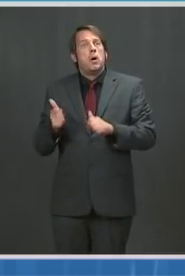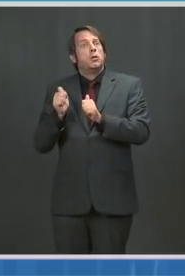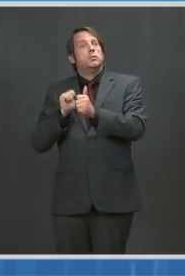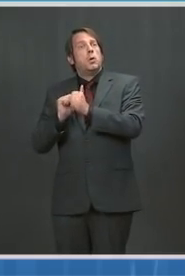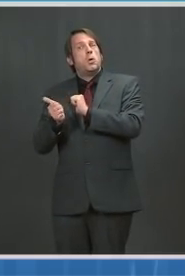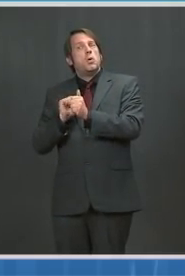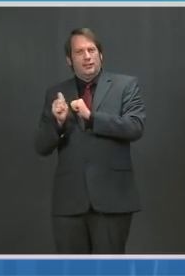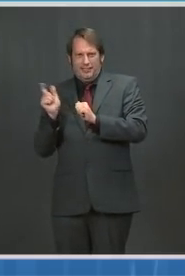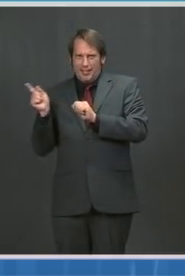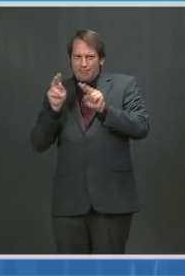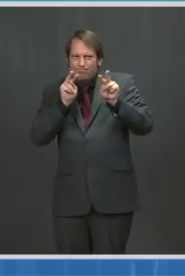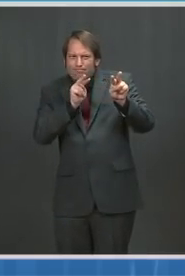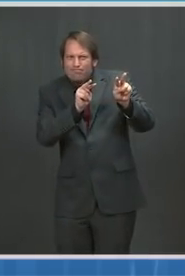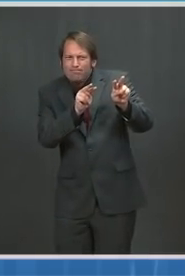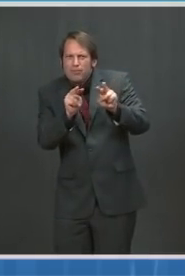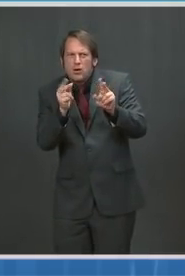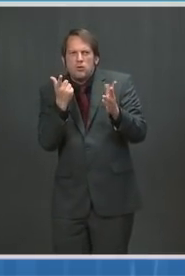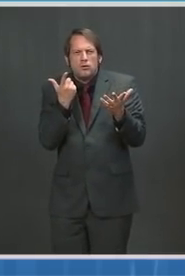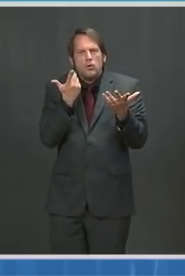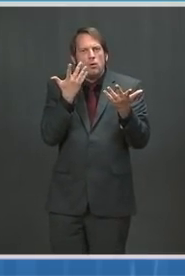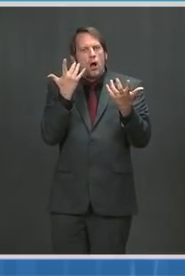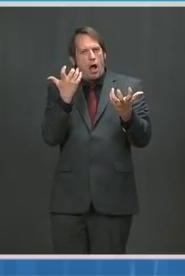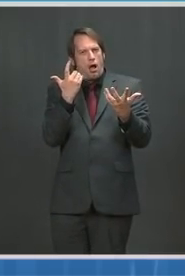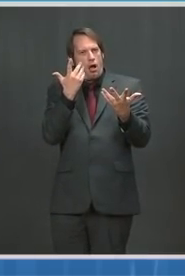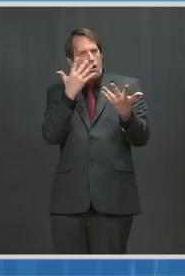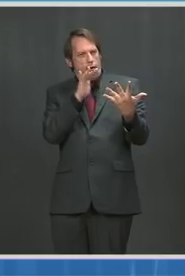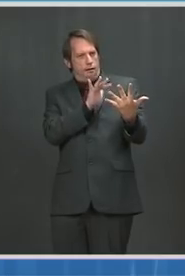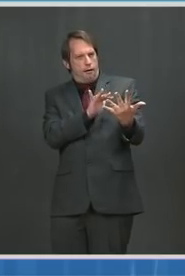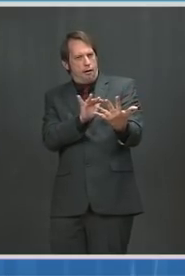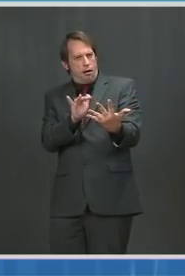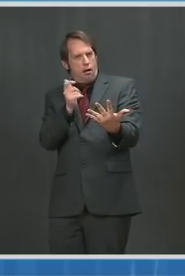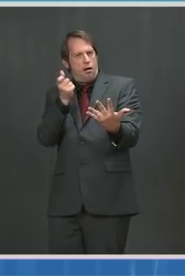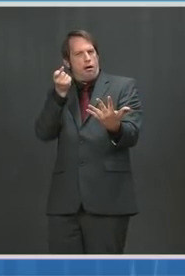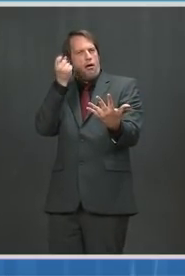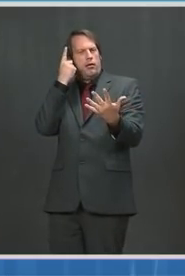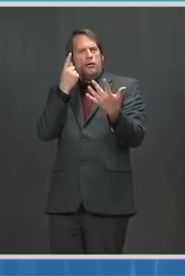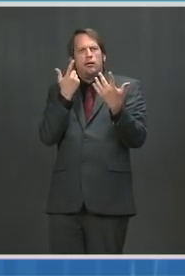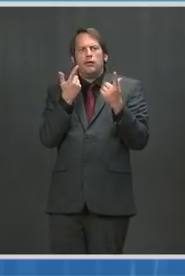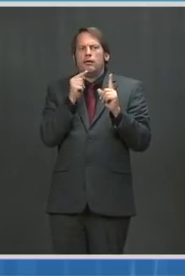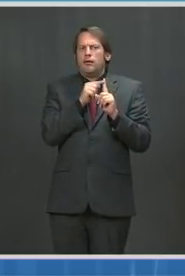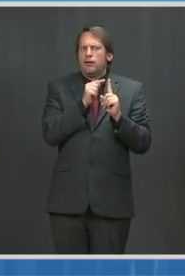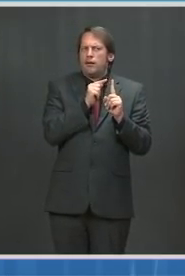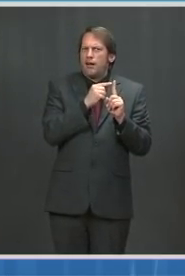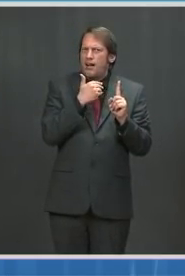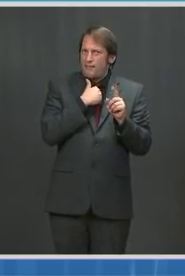so we can understand what is happening with B117 and the –- and variants. And we're working with the state to try and encourage